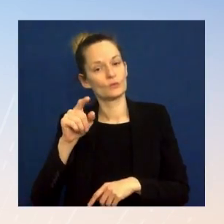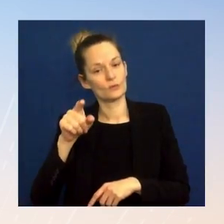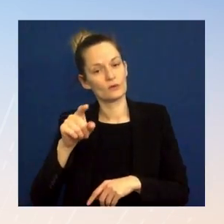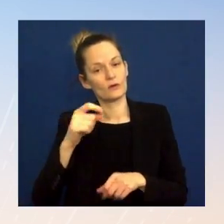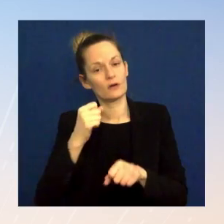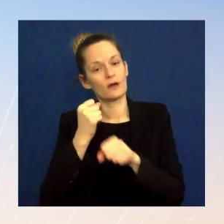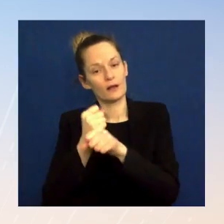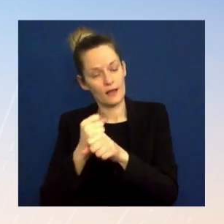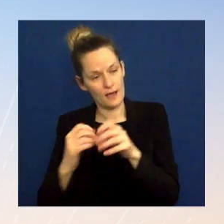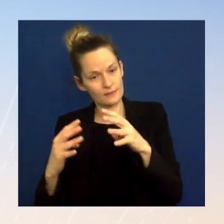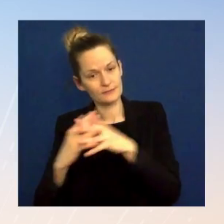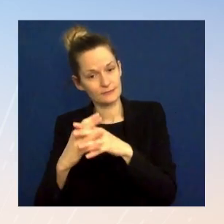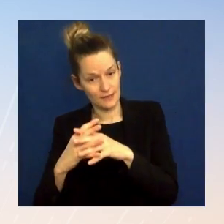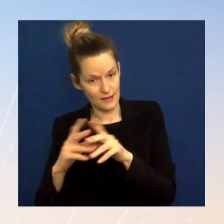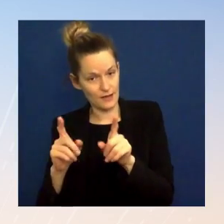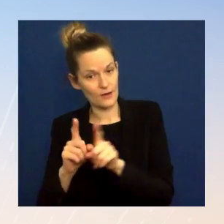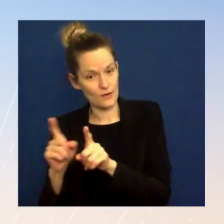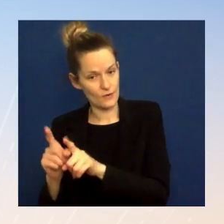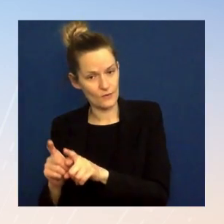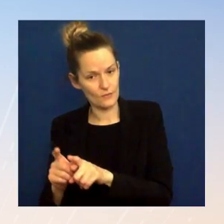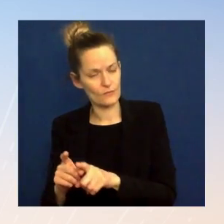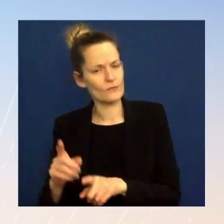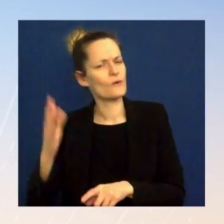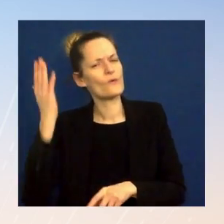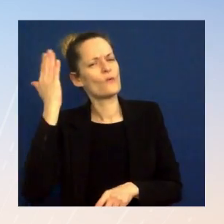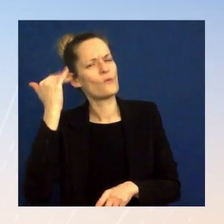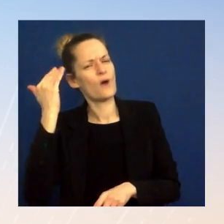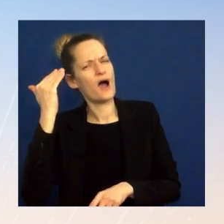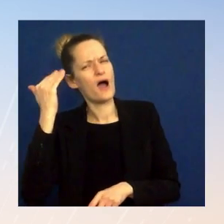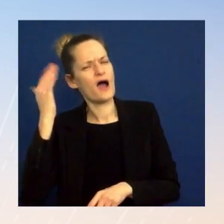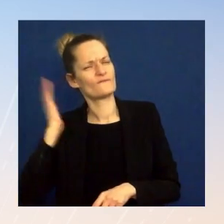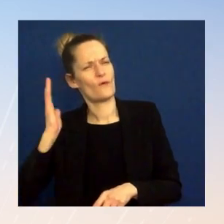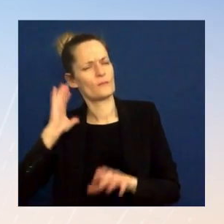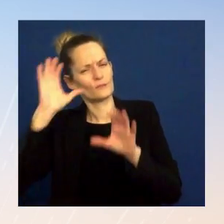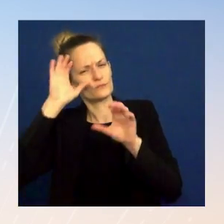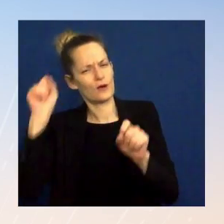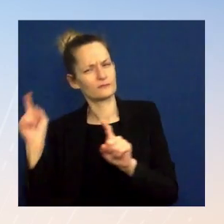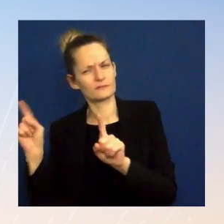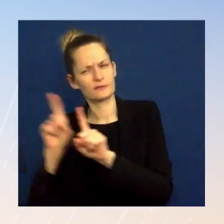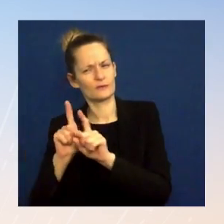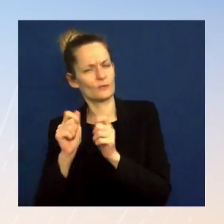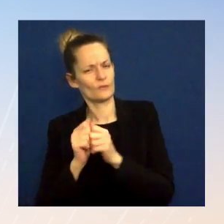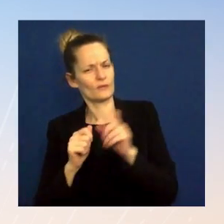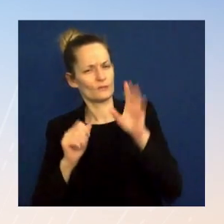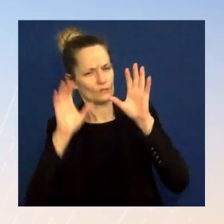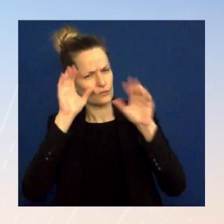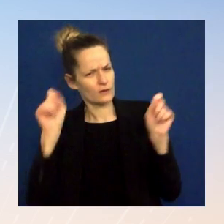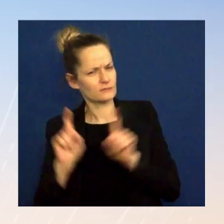that it's President Obama going and, say, not, you know, Vice President Harris? Ms. Psaki: Well, first, I would say: